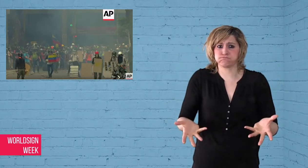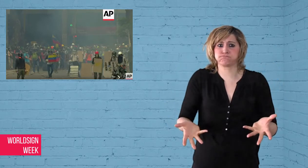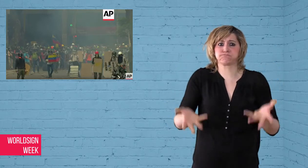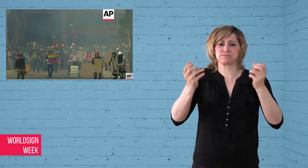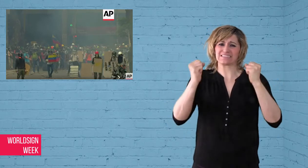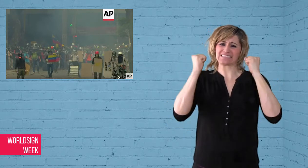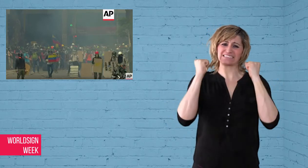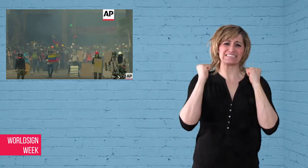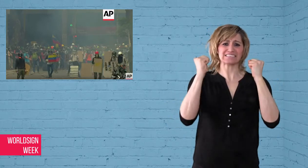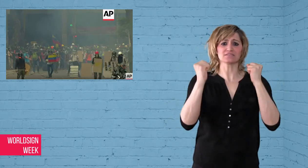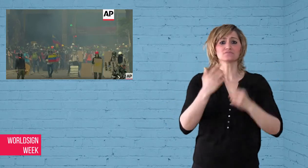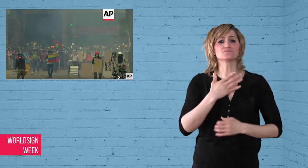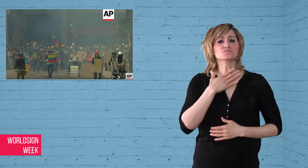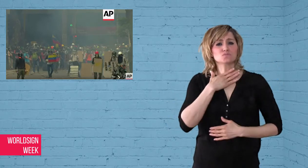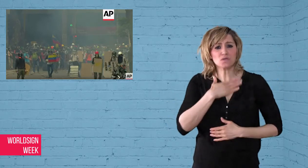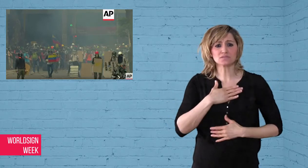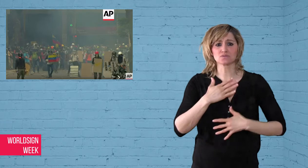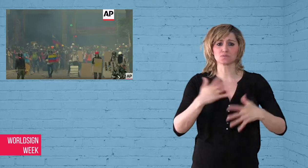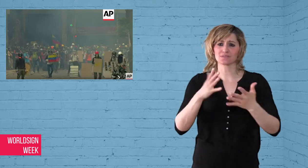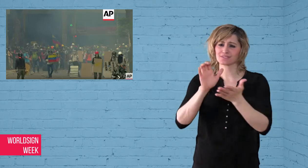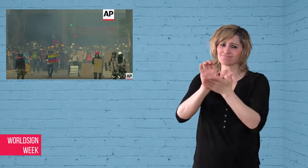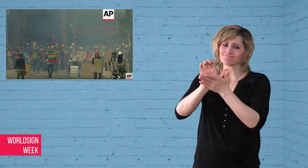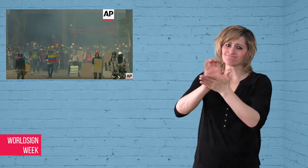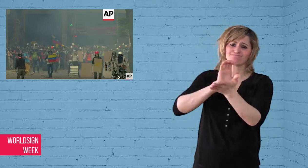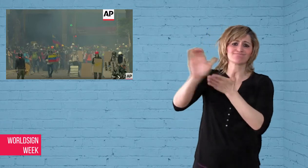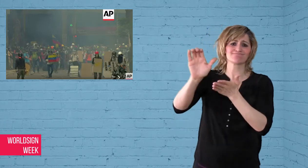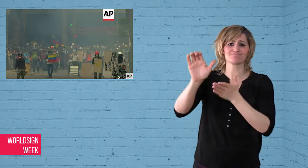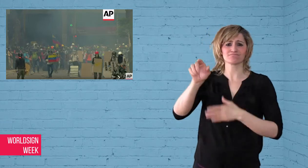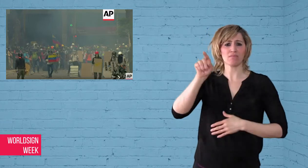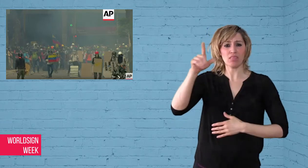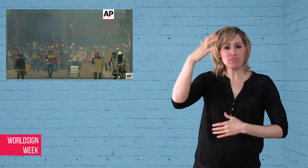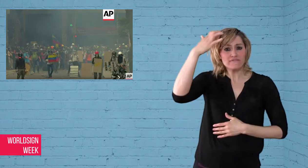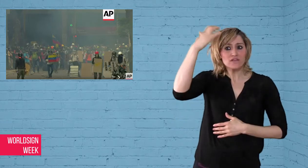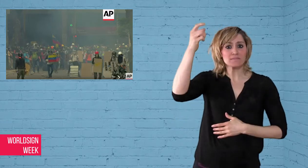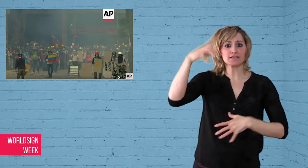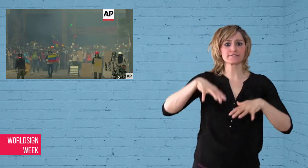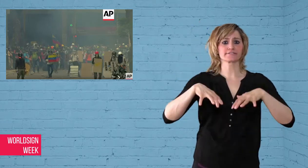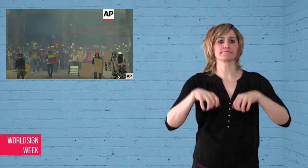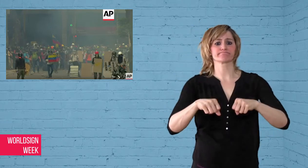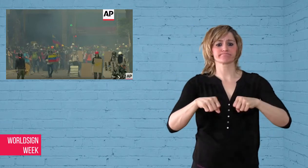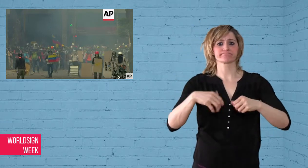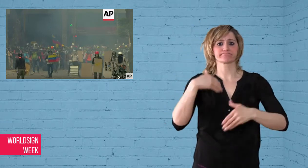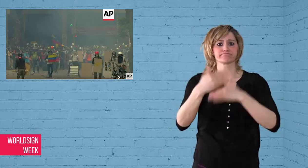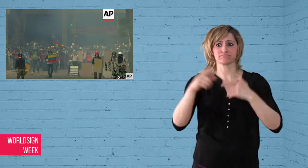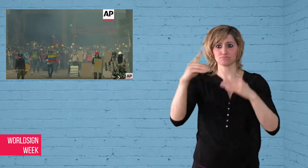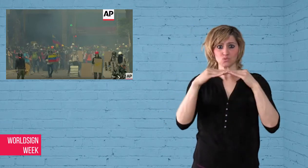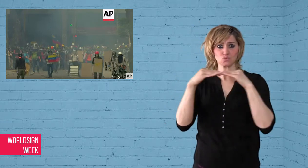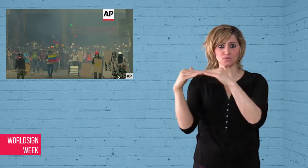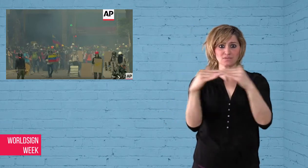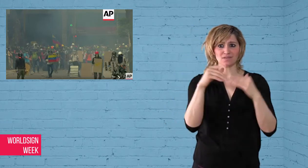to try and remove the socialist